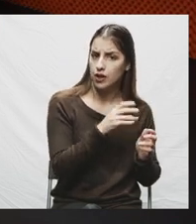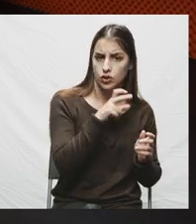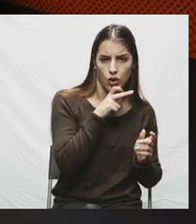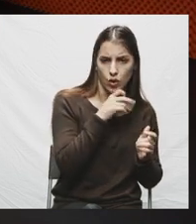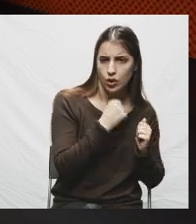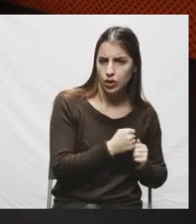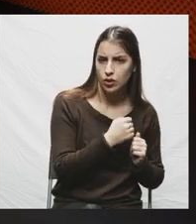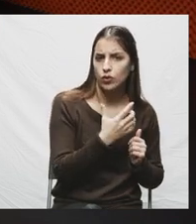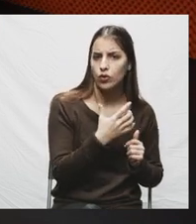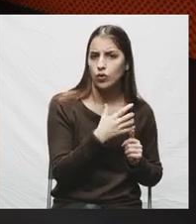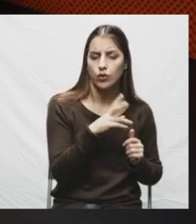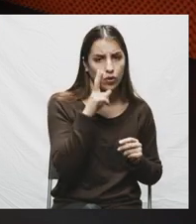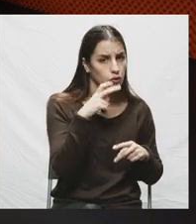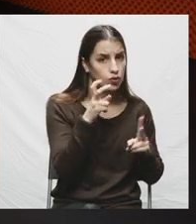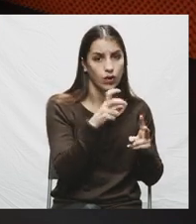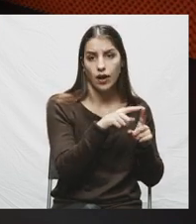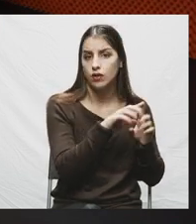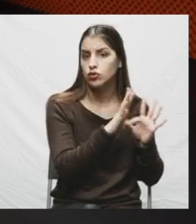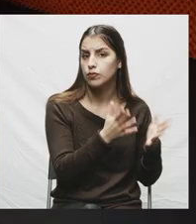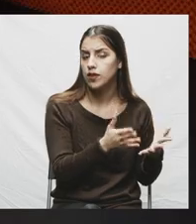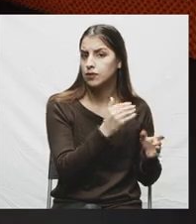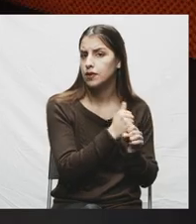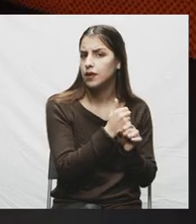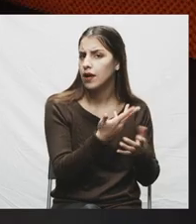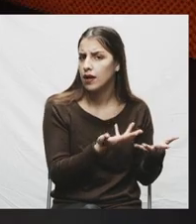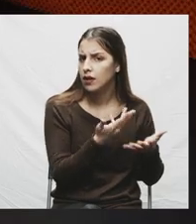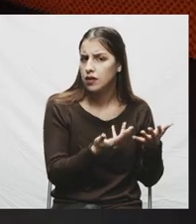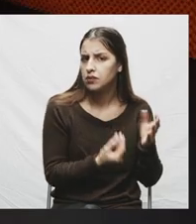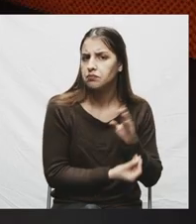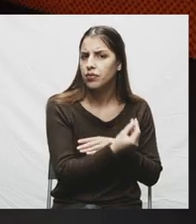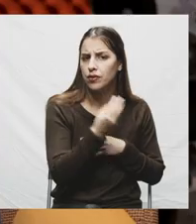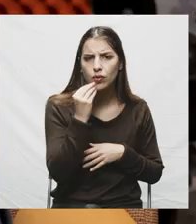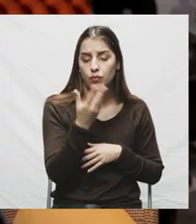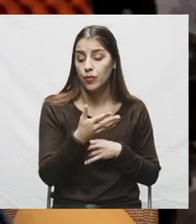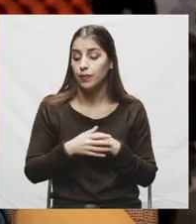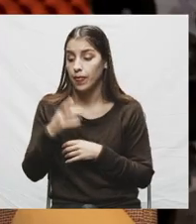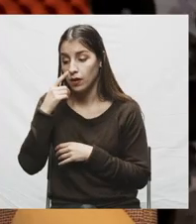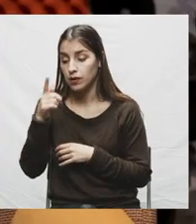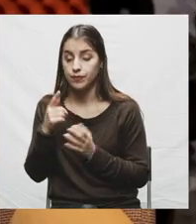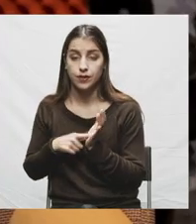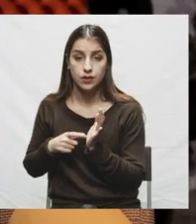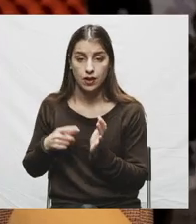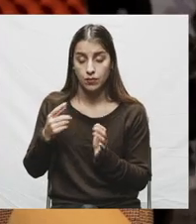something more stable? Of also finding a space to work? It’s a need...